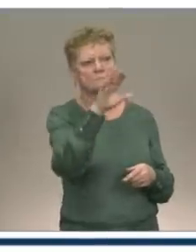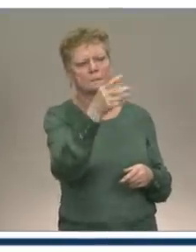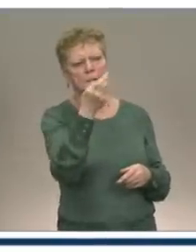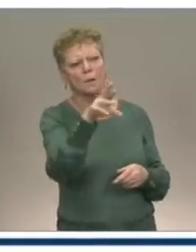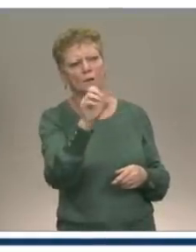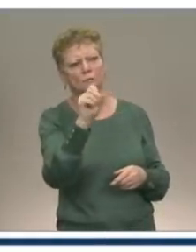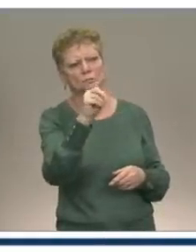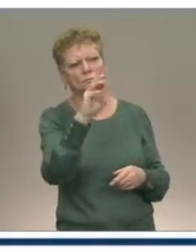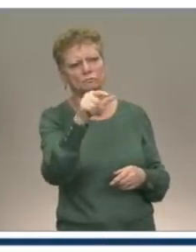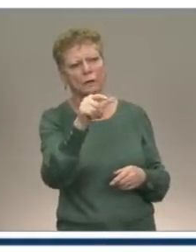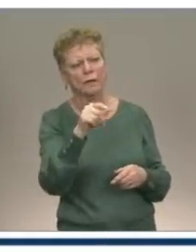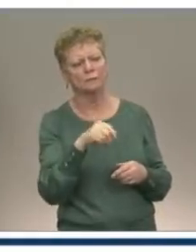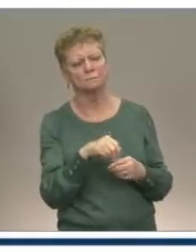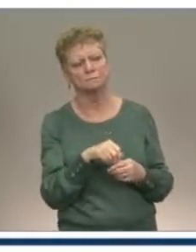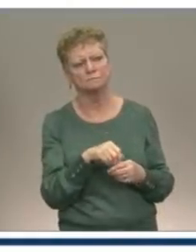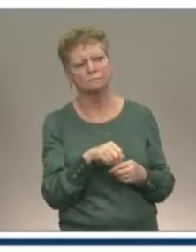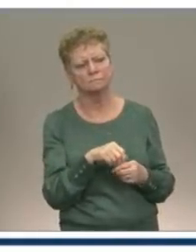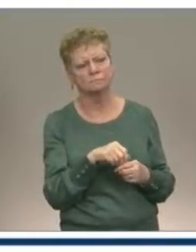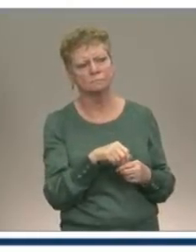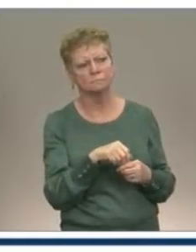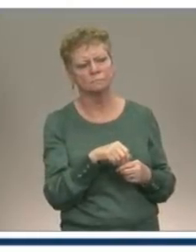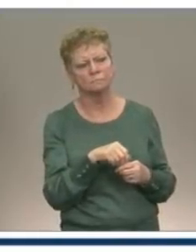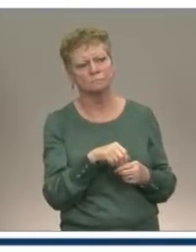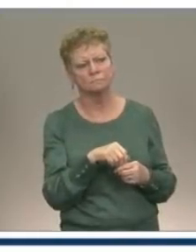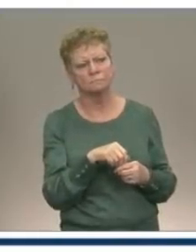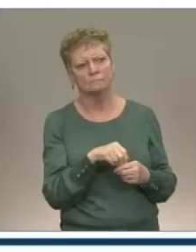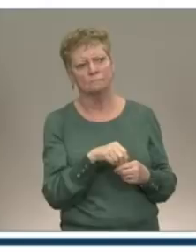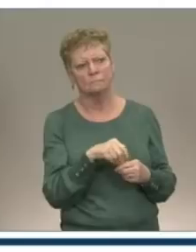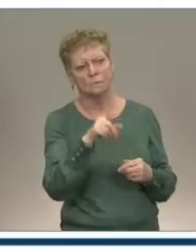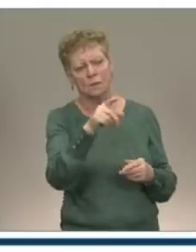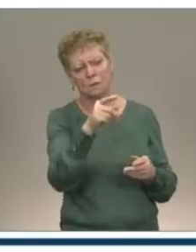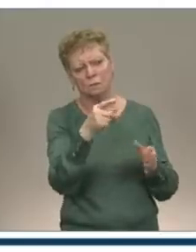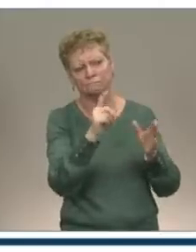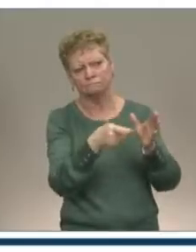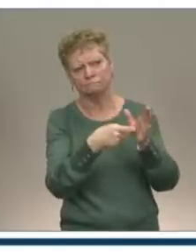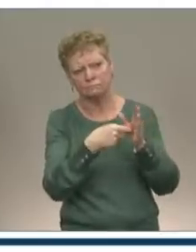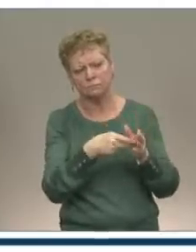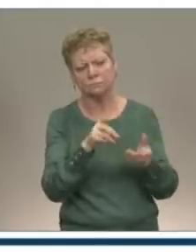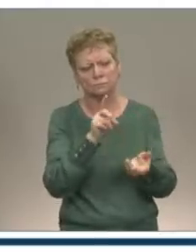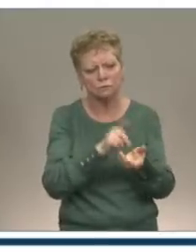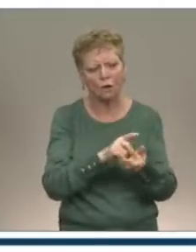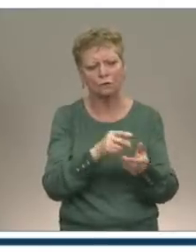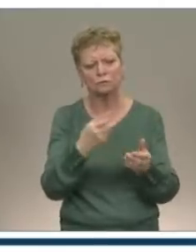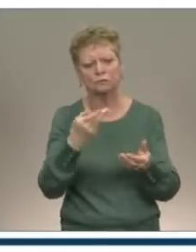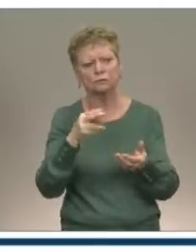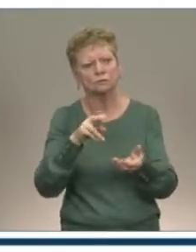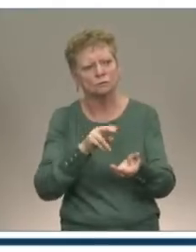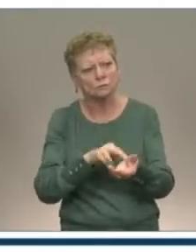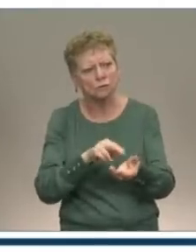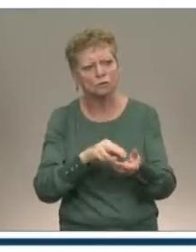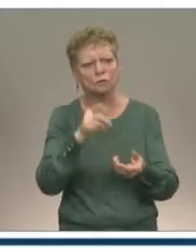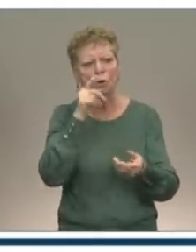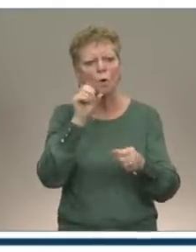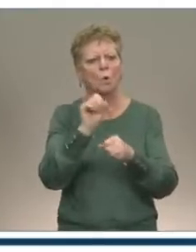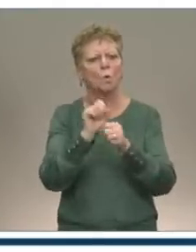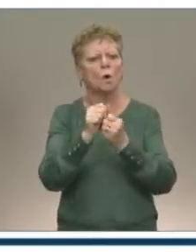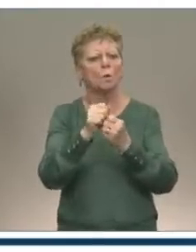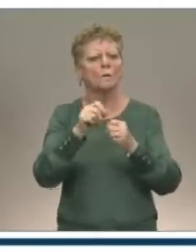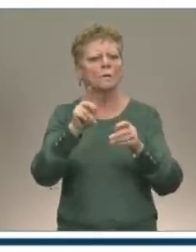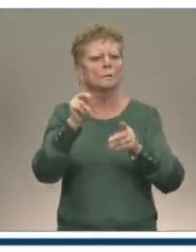you've mandated that doctors nurses people work within the public health system be vaccinated